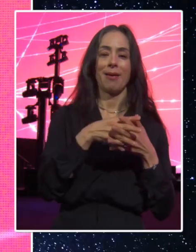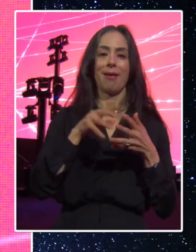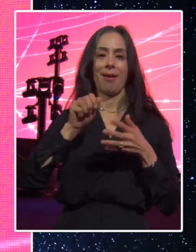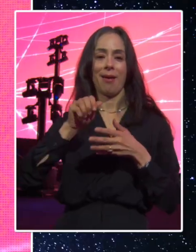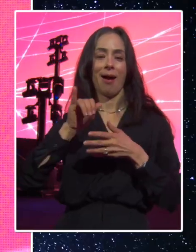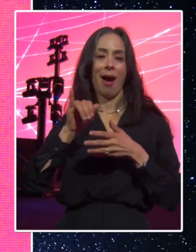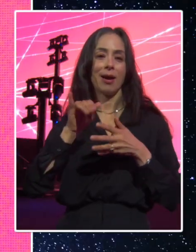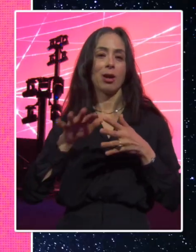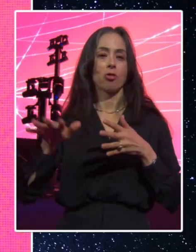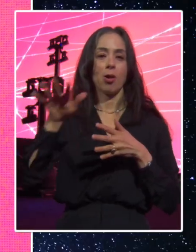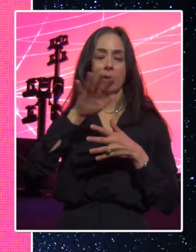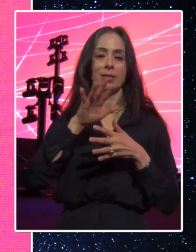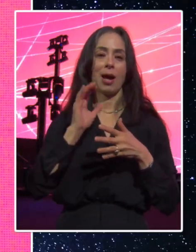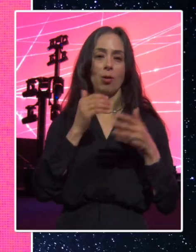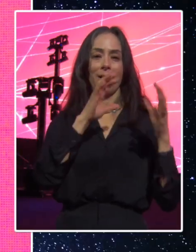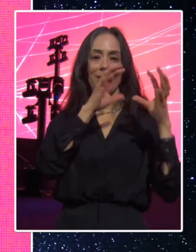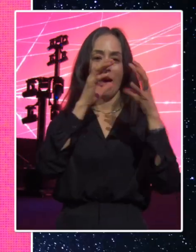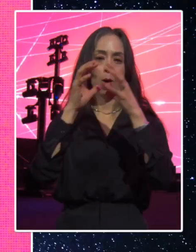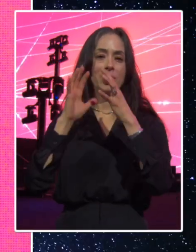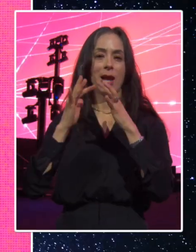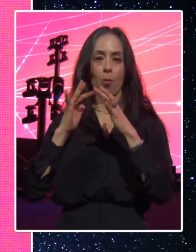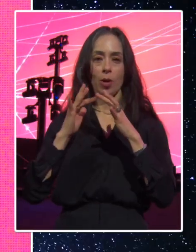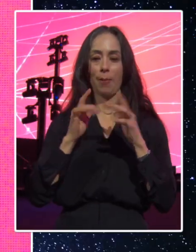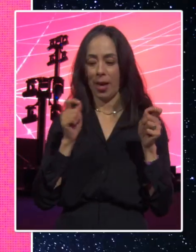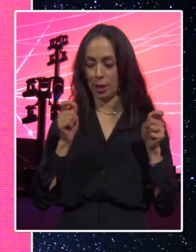across our cloud networking management stack.